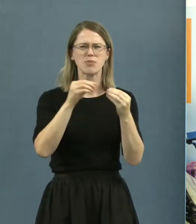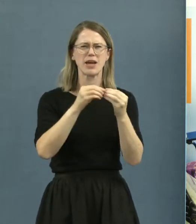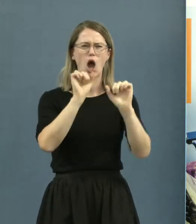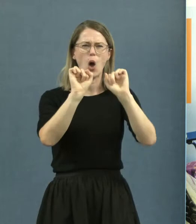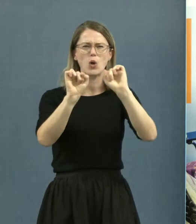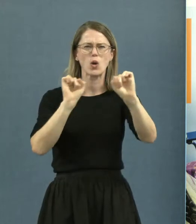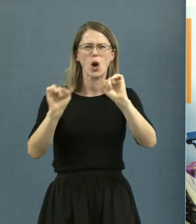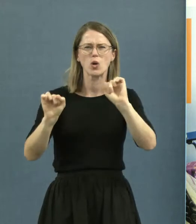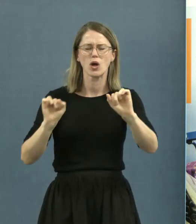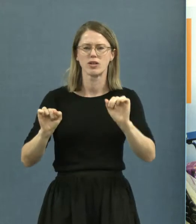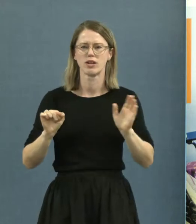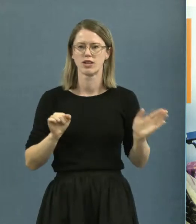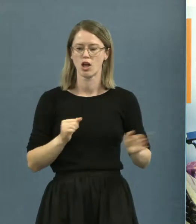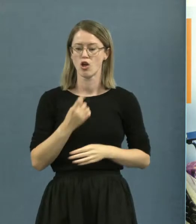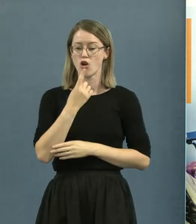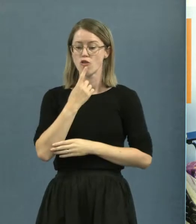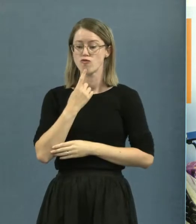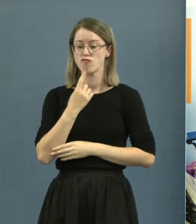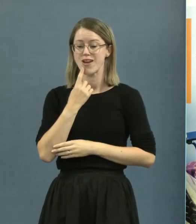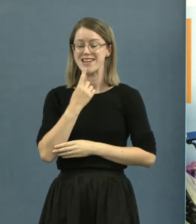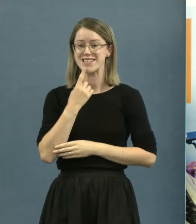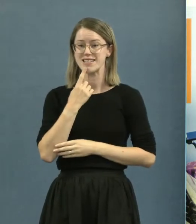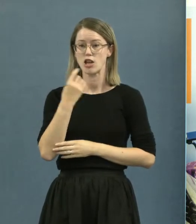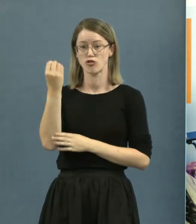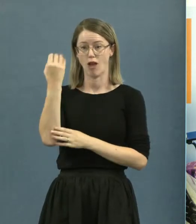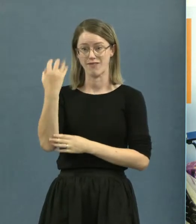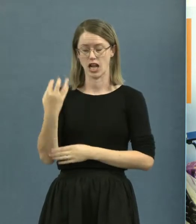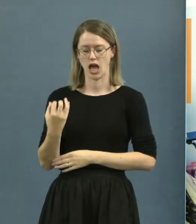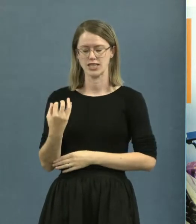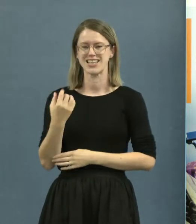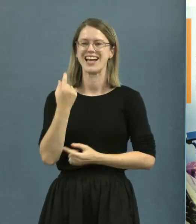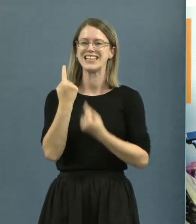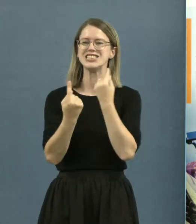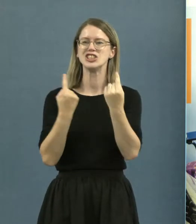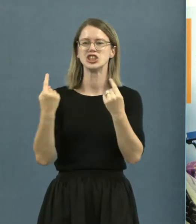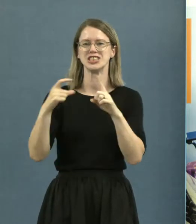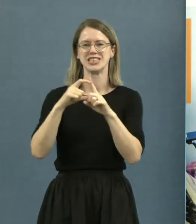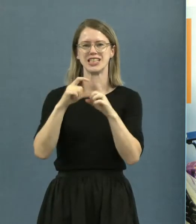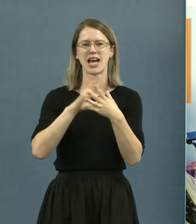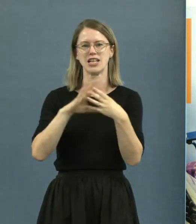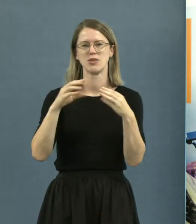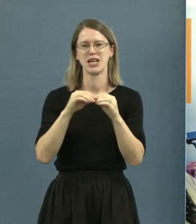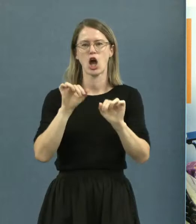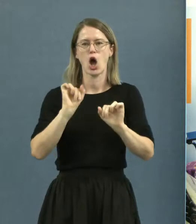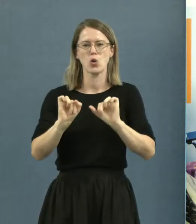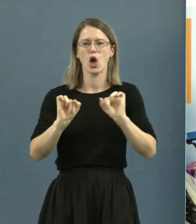requirement under the red setting and that's where the